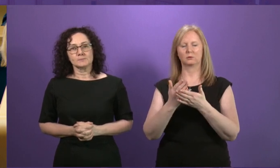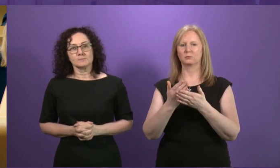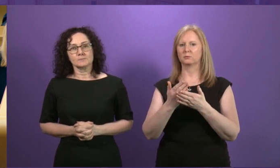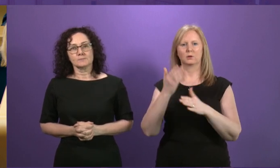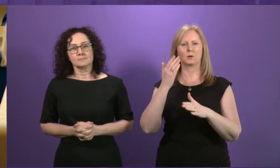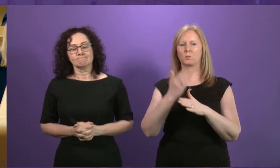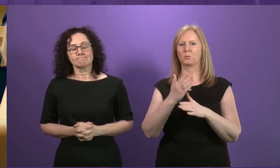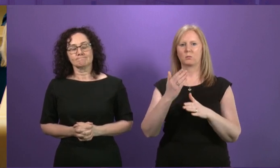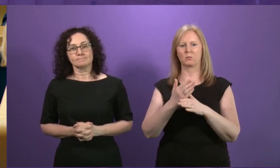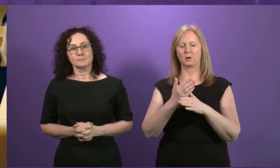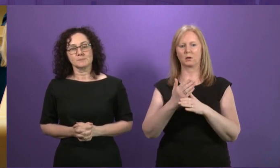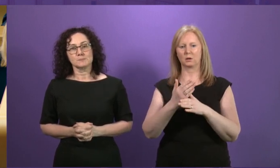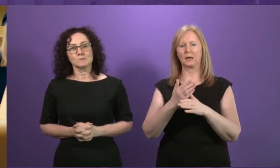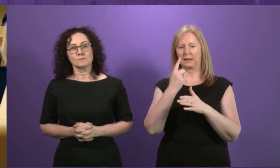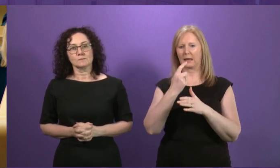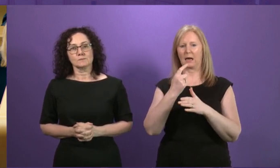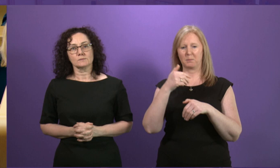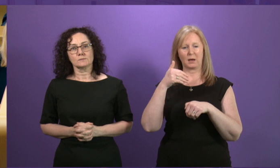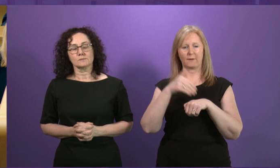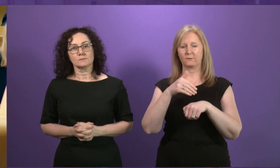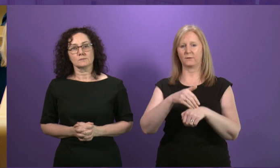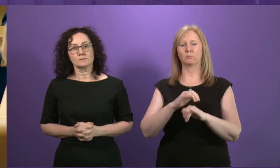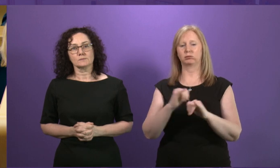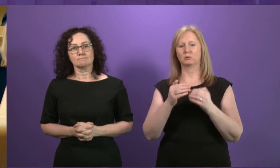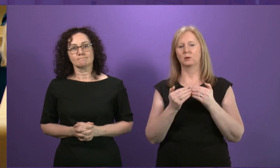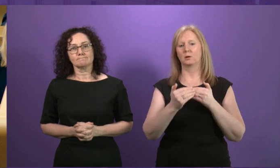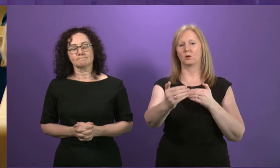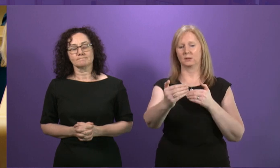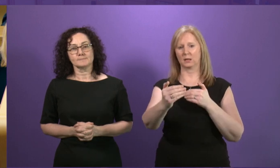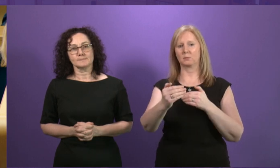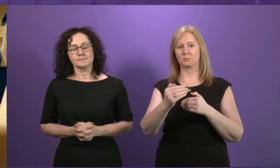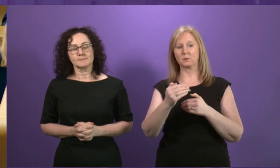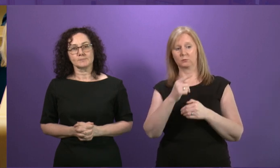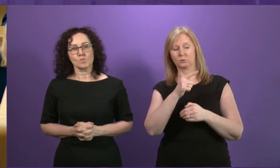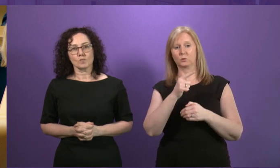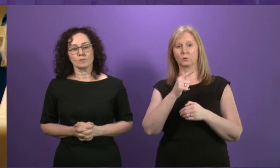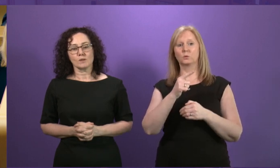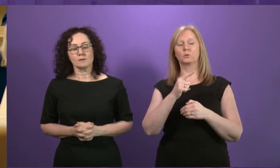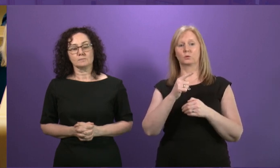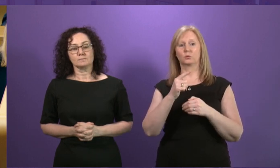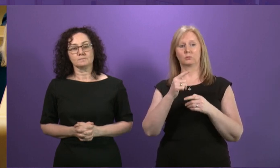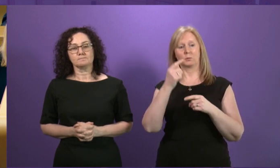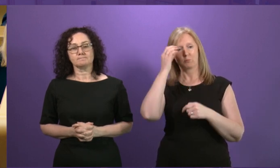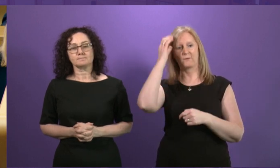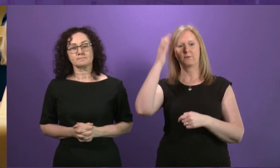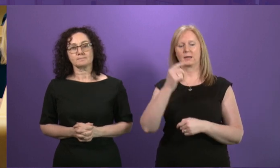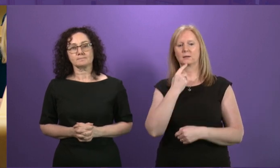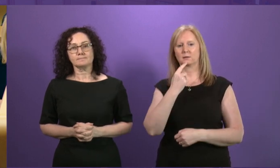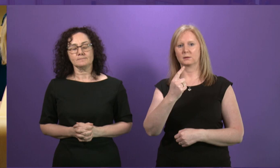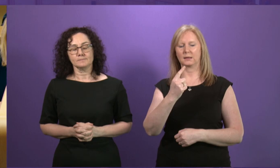detrimental to long-term outcomes. Lithium, prescribed on its own, is the recommended